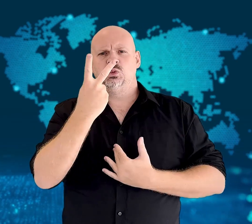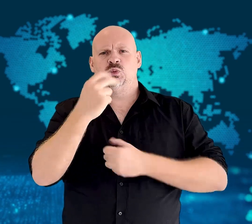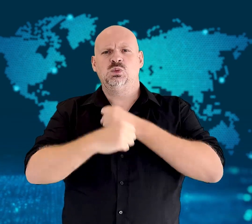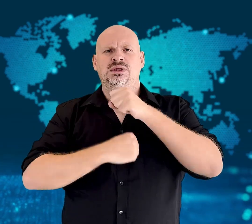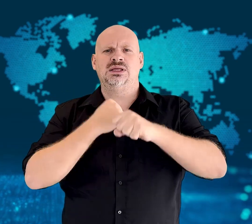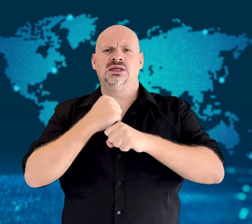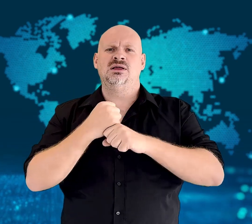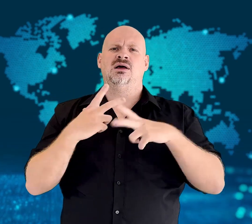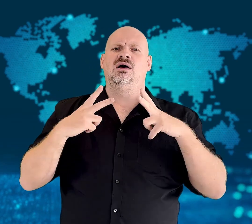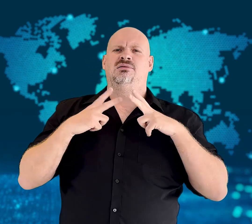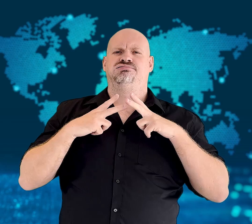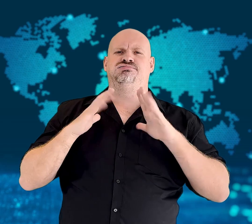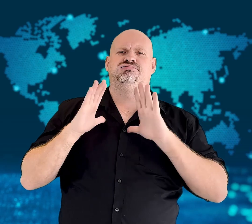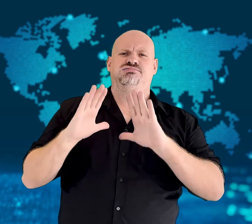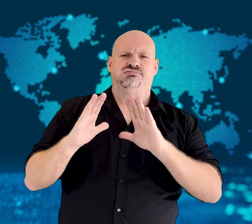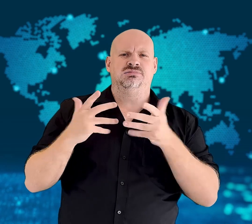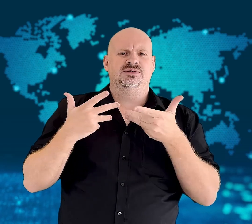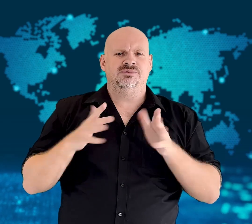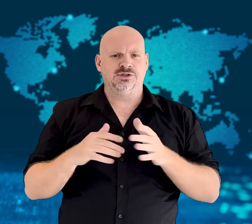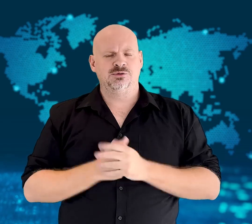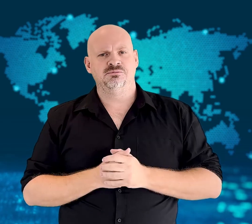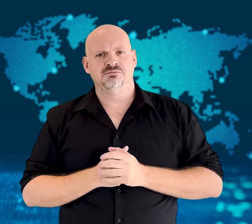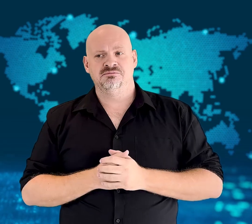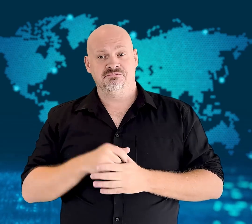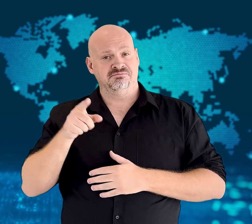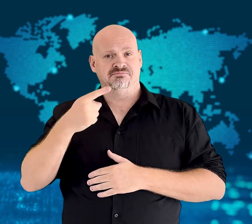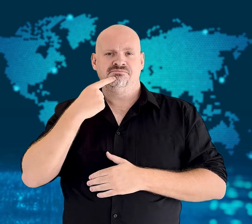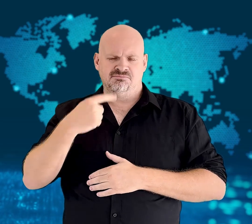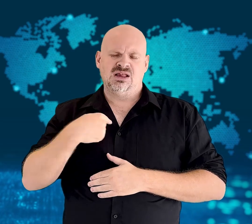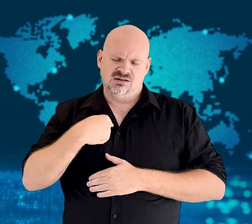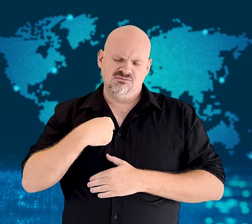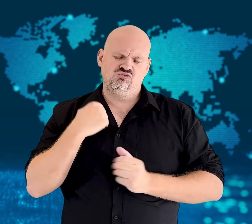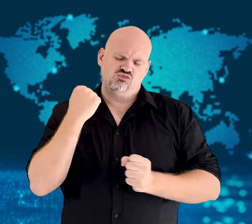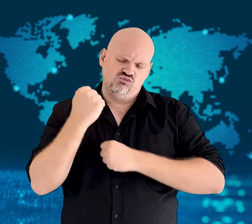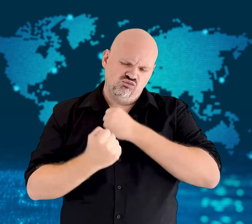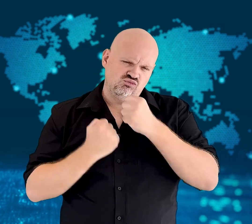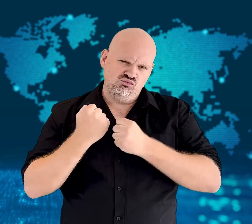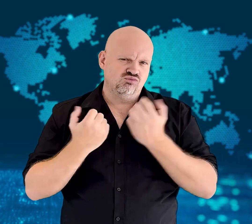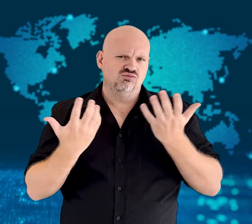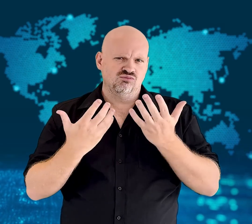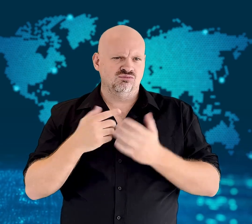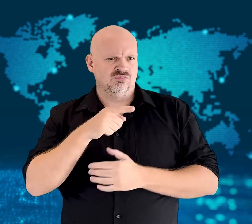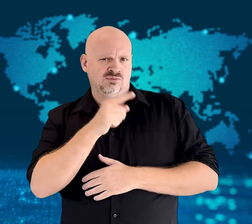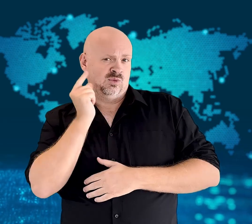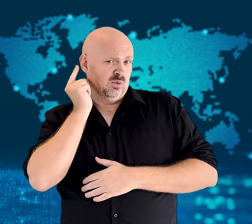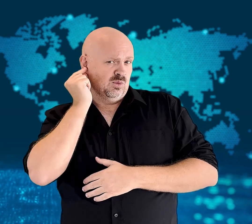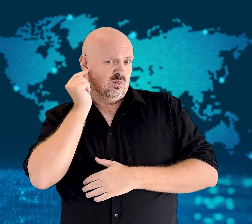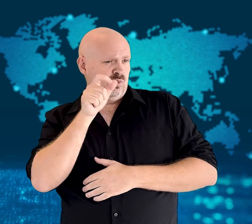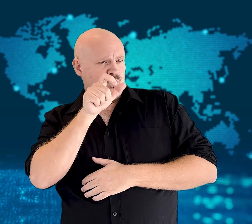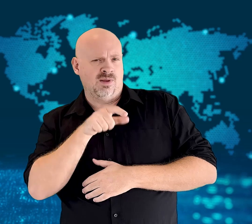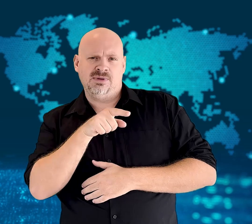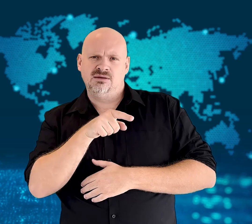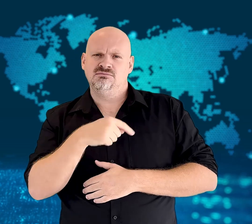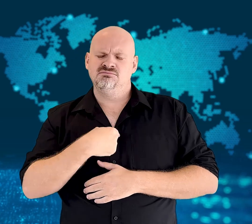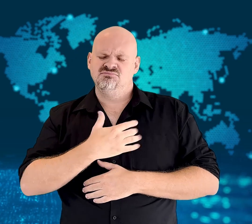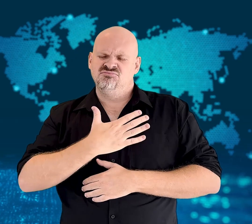but that he had taken a two-year break from the races.